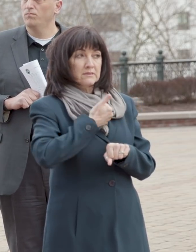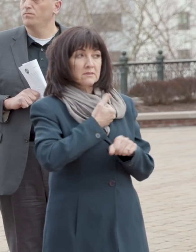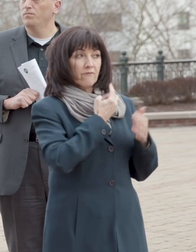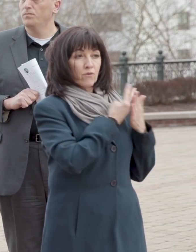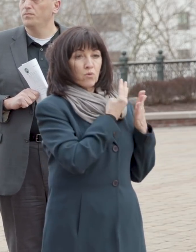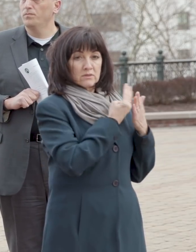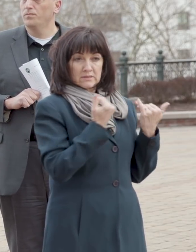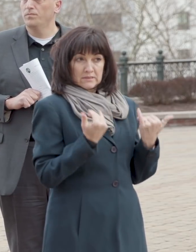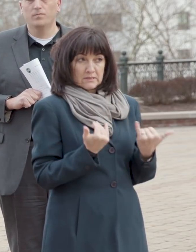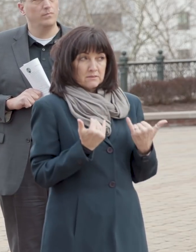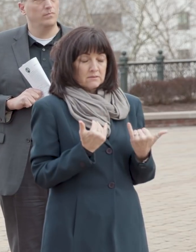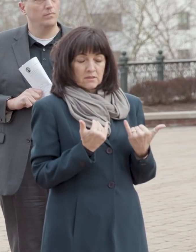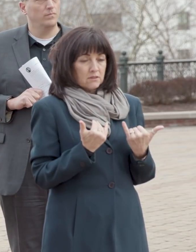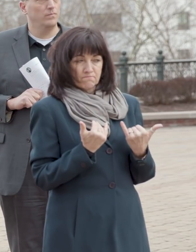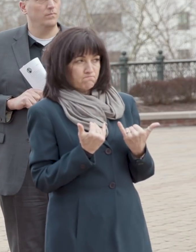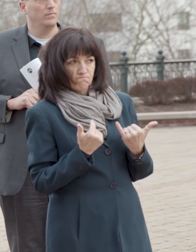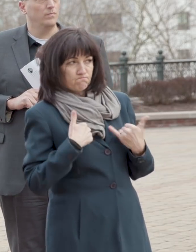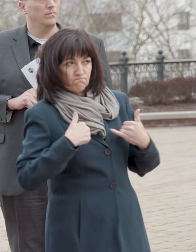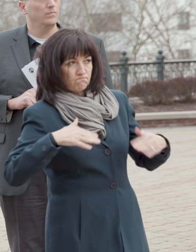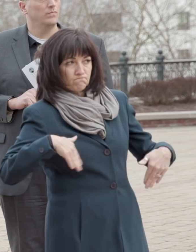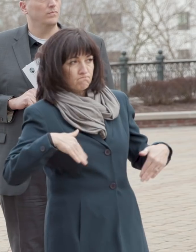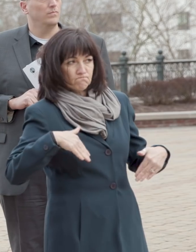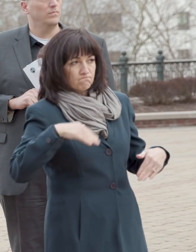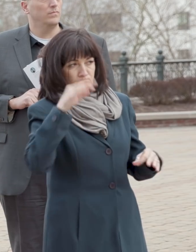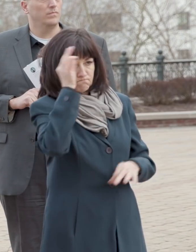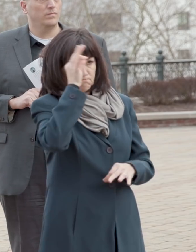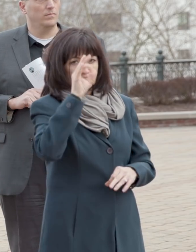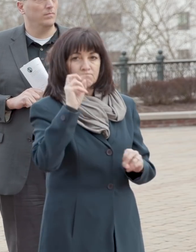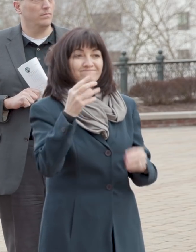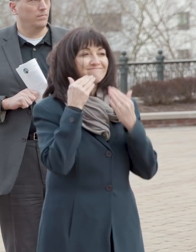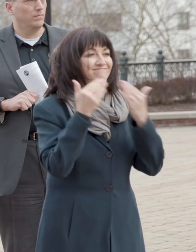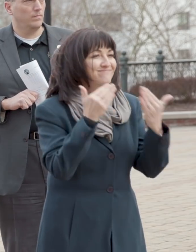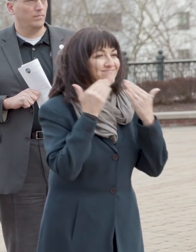Not that I know of. All right, thank you very much. Thanks for coming.